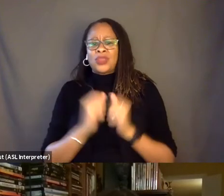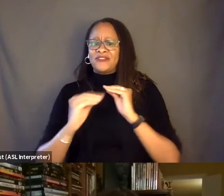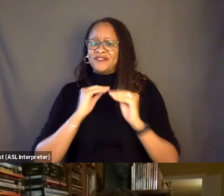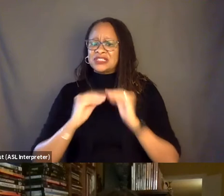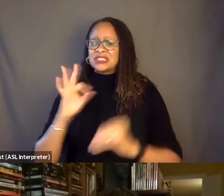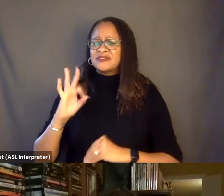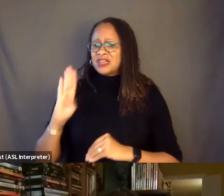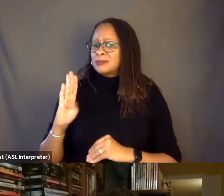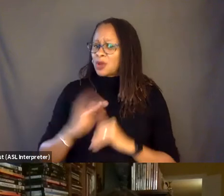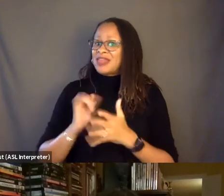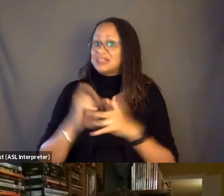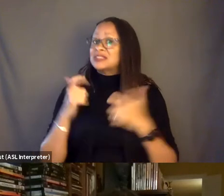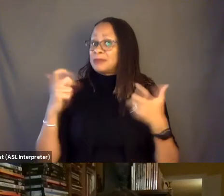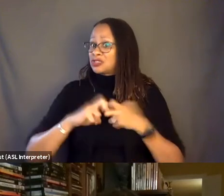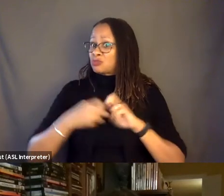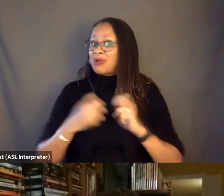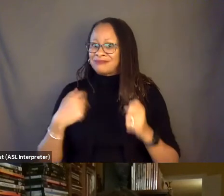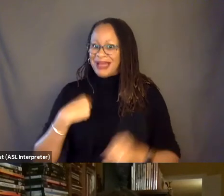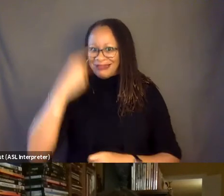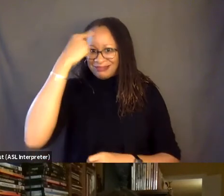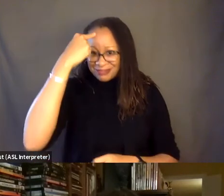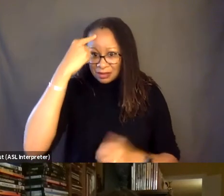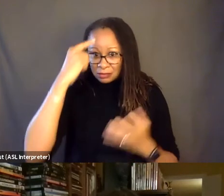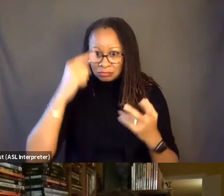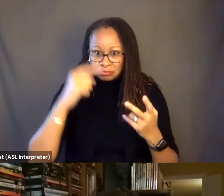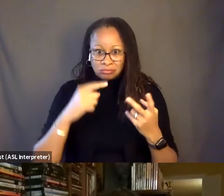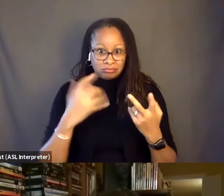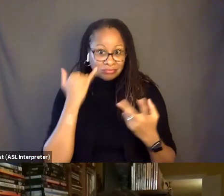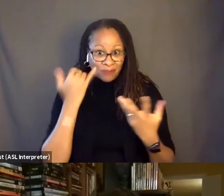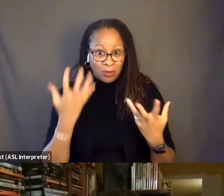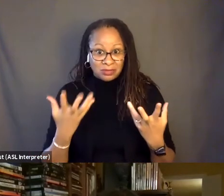which is the biggest problem, I think. Unless you want to argue with that?